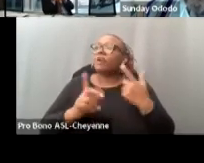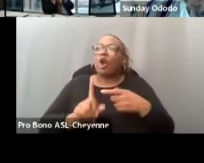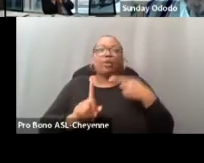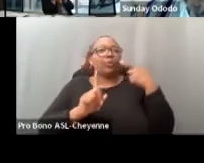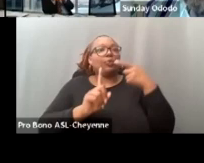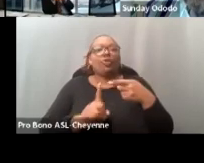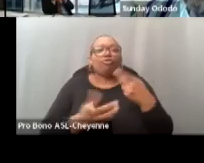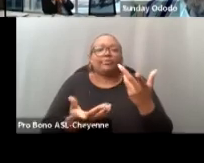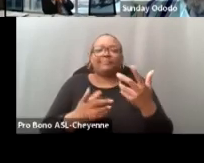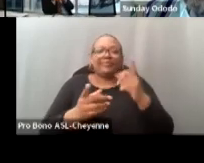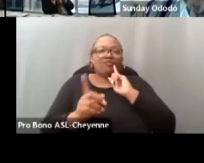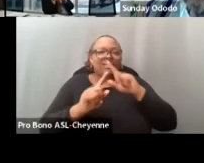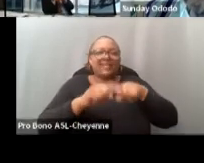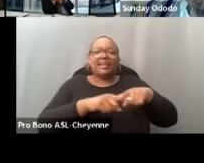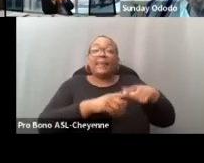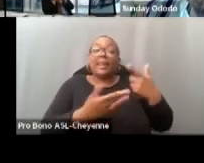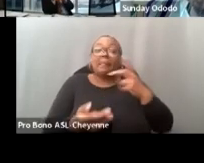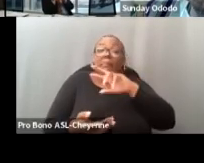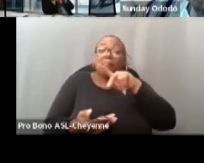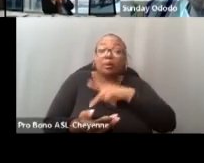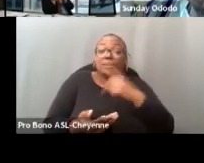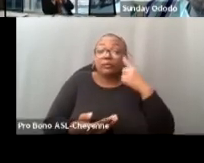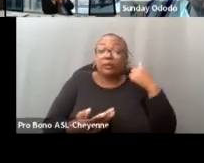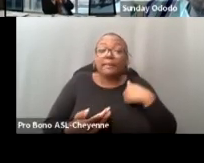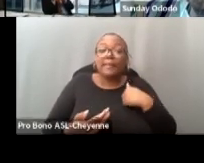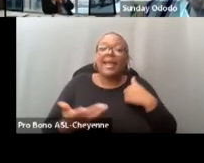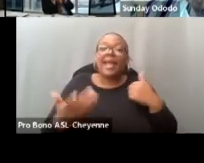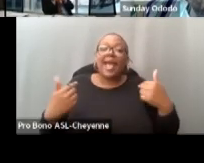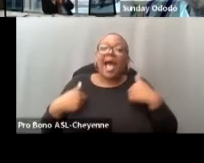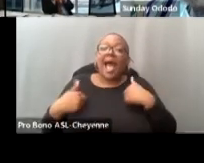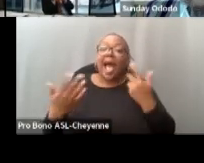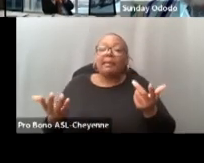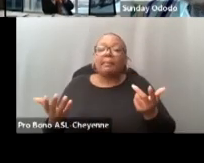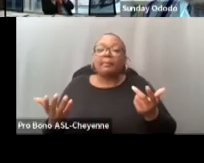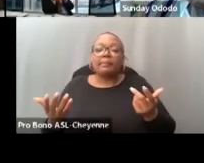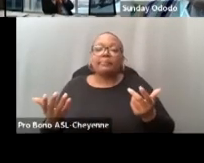I personally am quite suspicious,